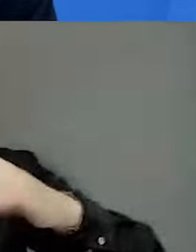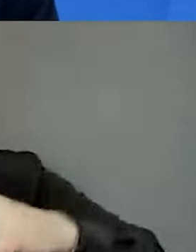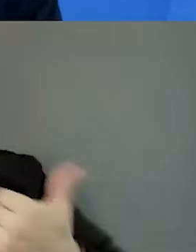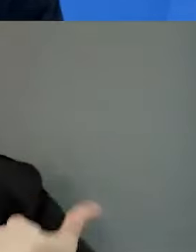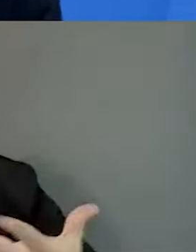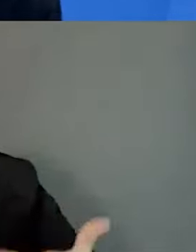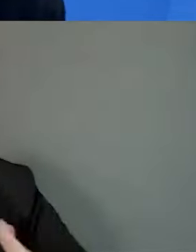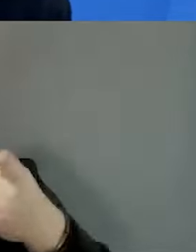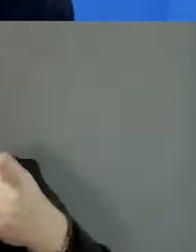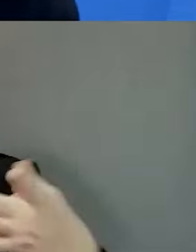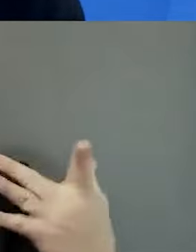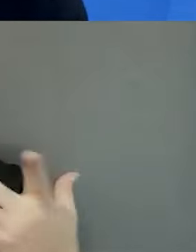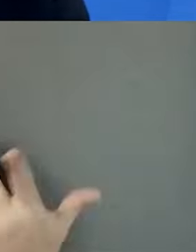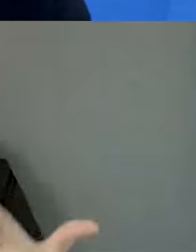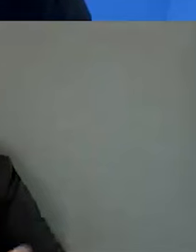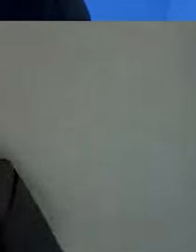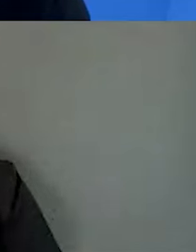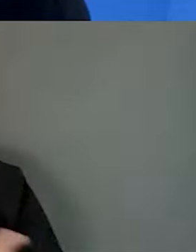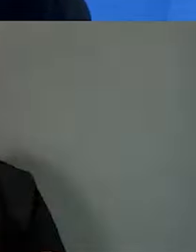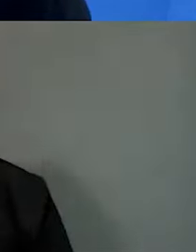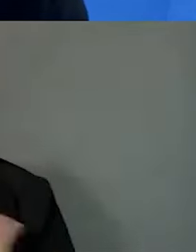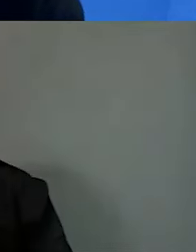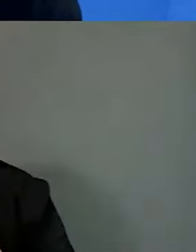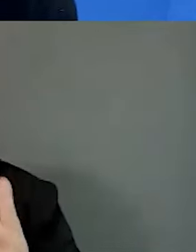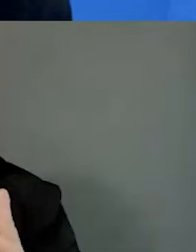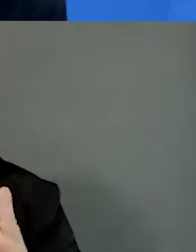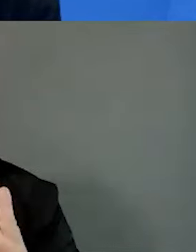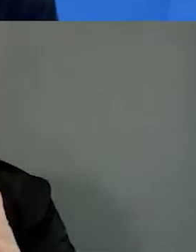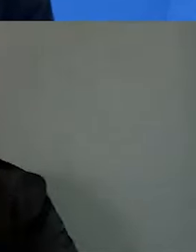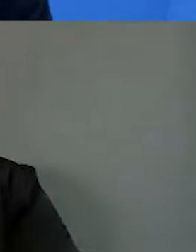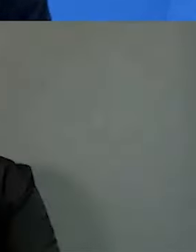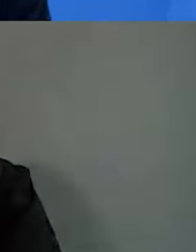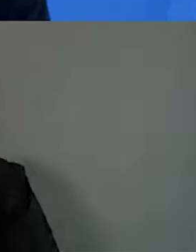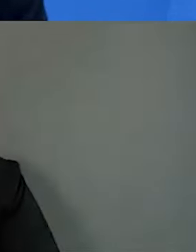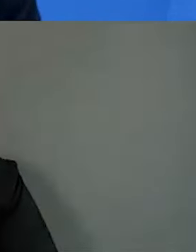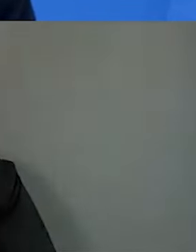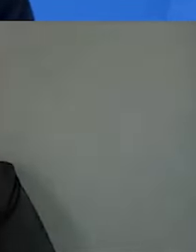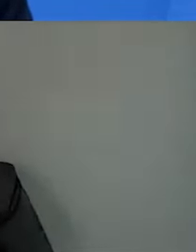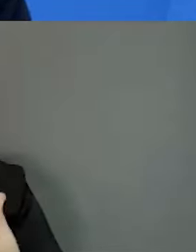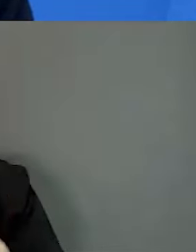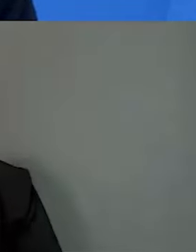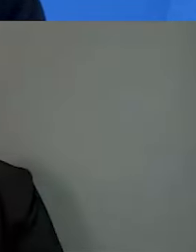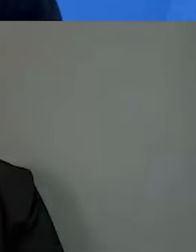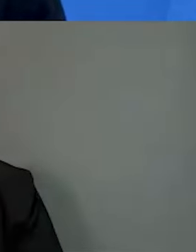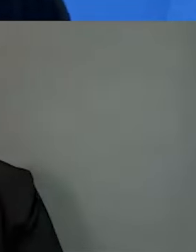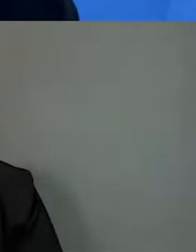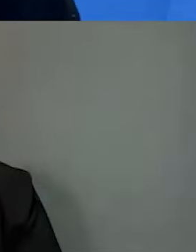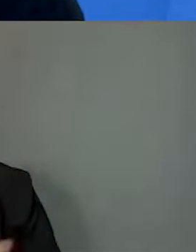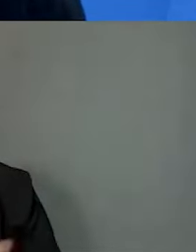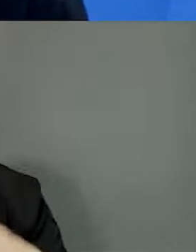Will they then become eligible to be on a proposal to NSF?